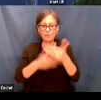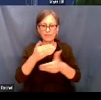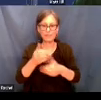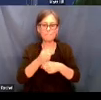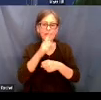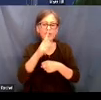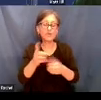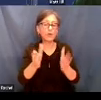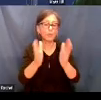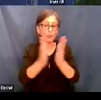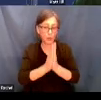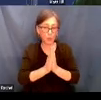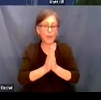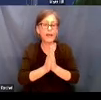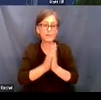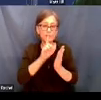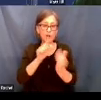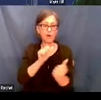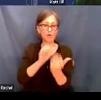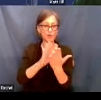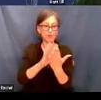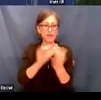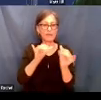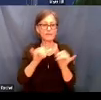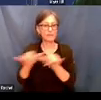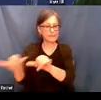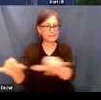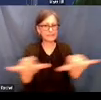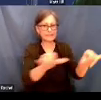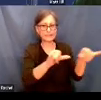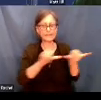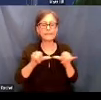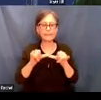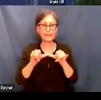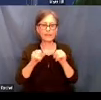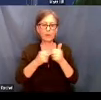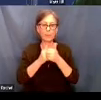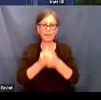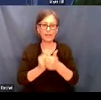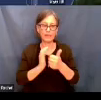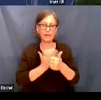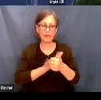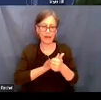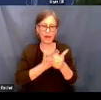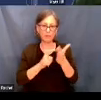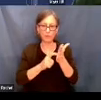parents or pupils are addressed consistently within the procedural safeguard requirements.